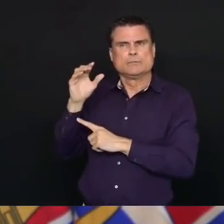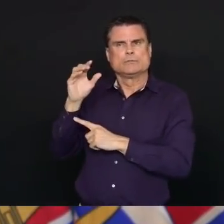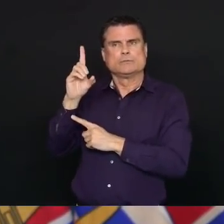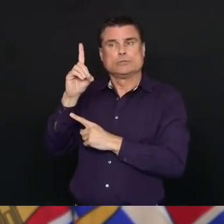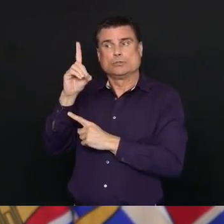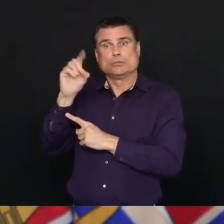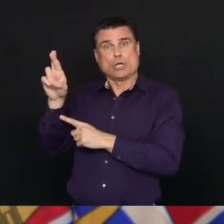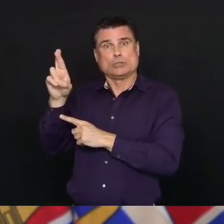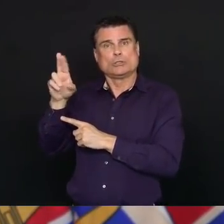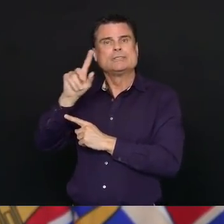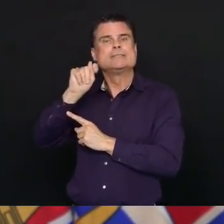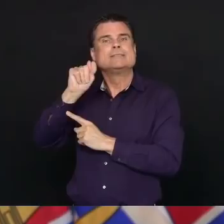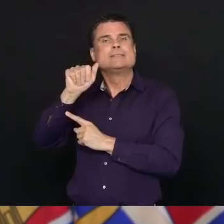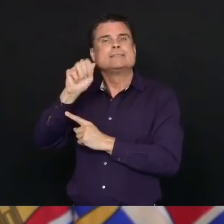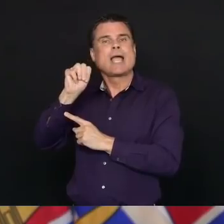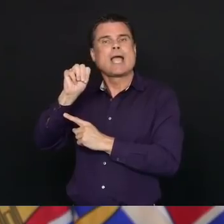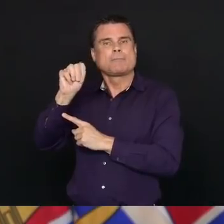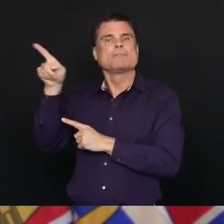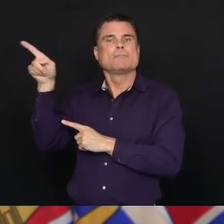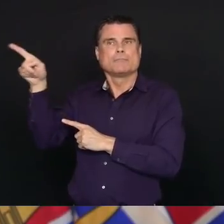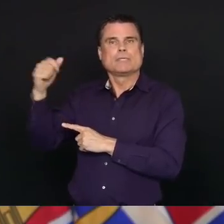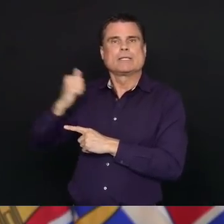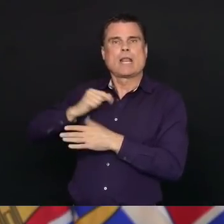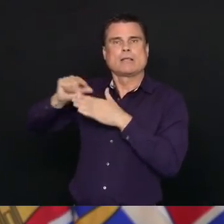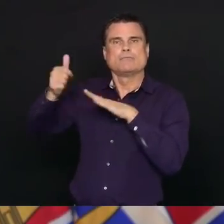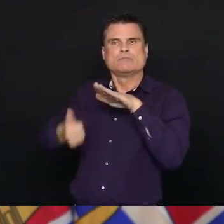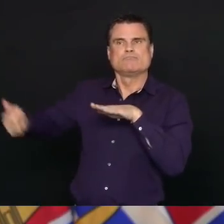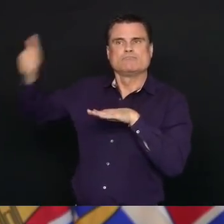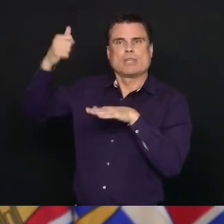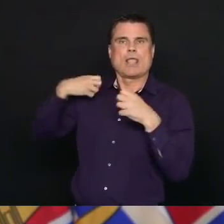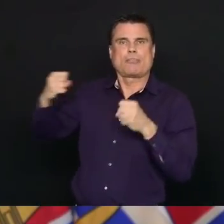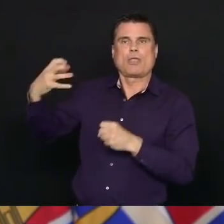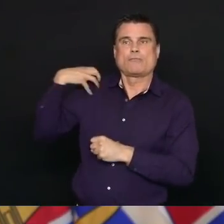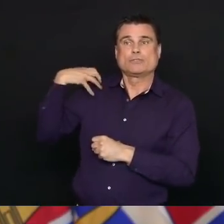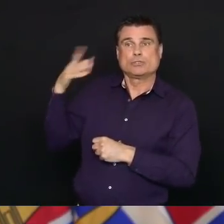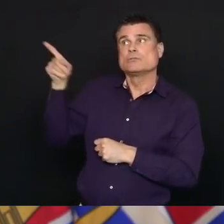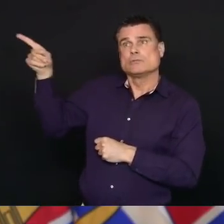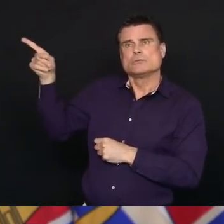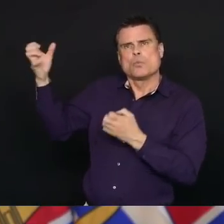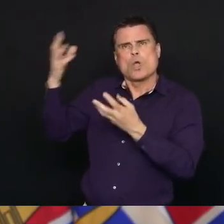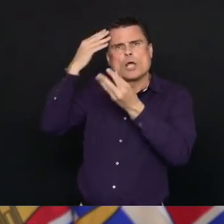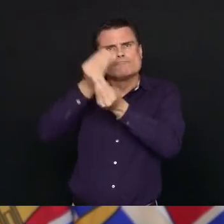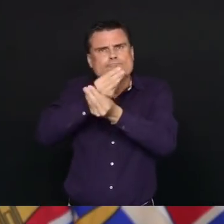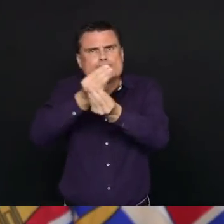And as I understand Doctor Tim's reasoning for doing that is to provide the public with a sense of how things